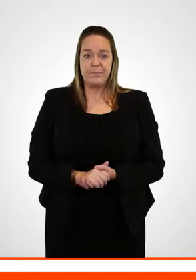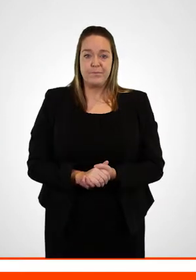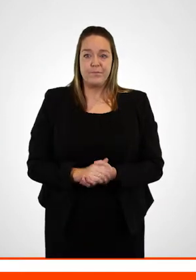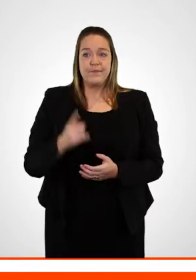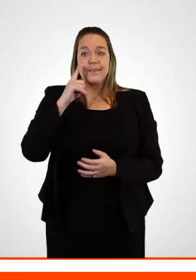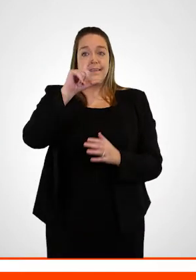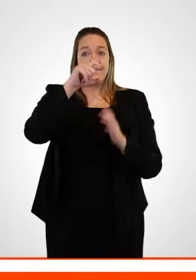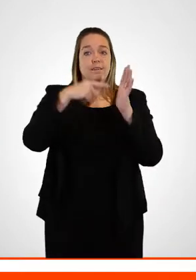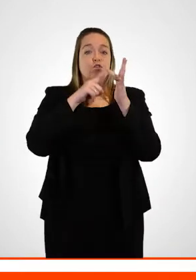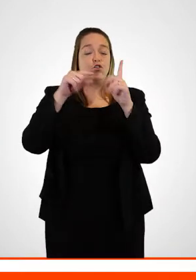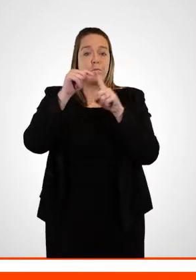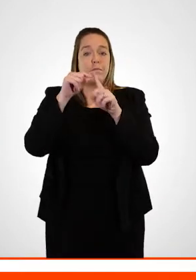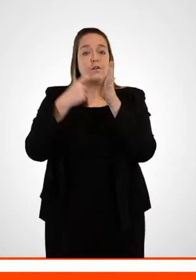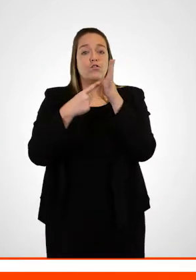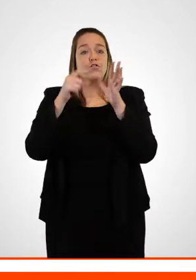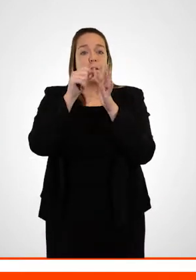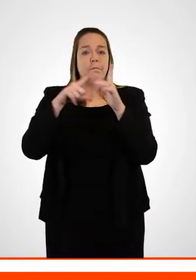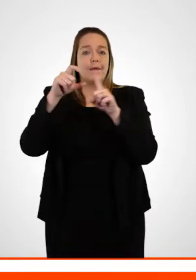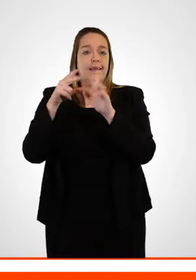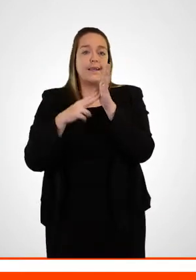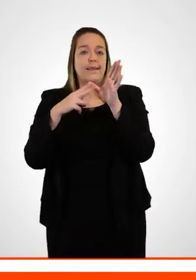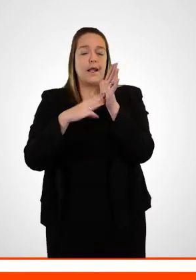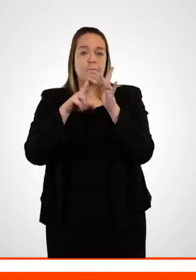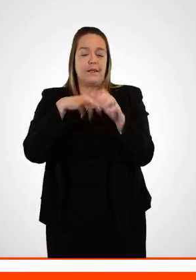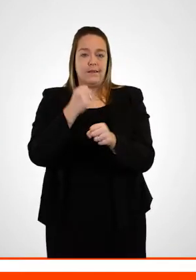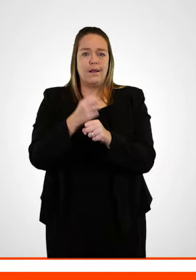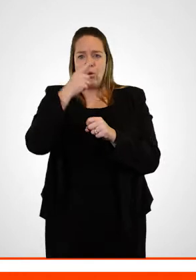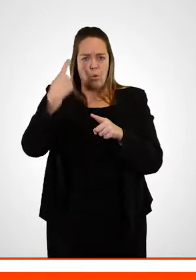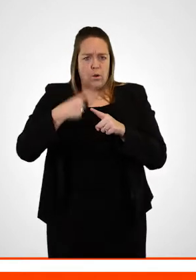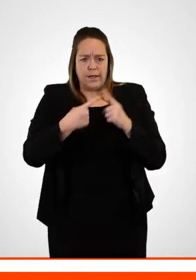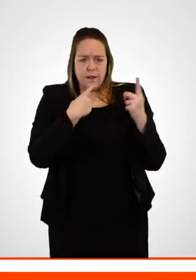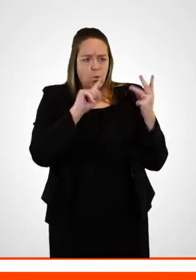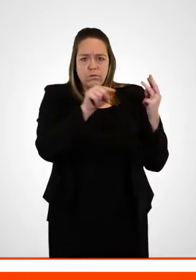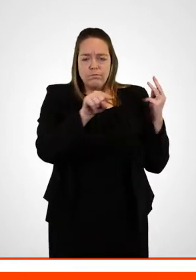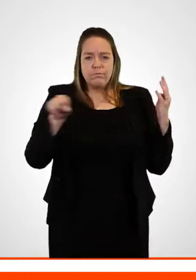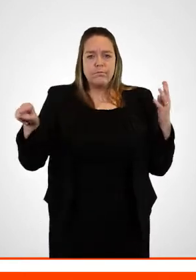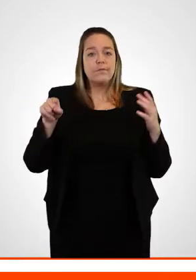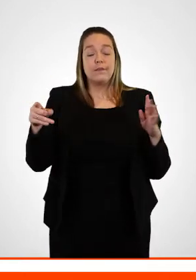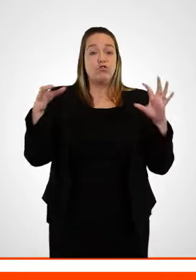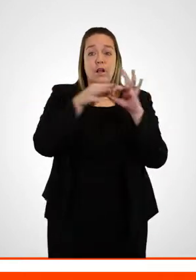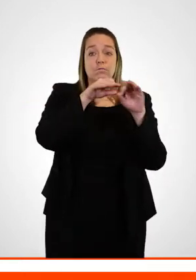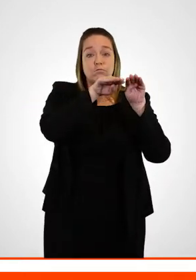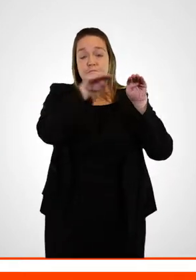So if you look at the CTOPP rapid naming, we didn't find any relationship here, so the straight lines,